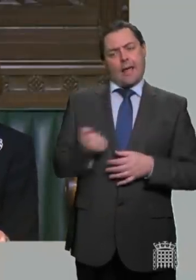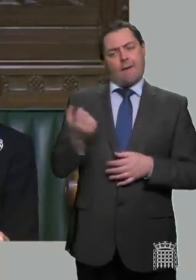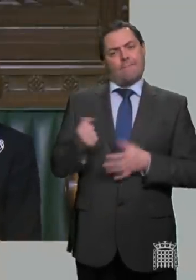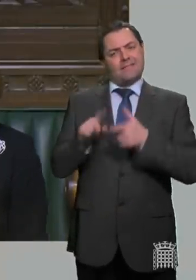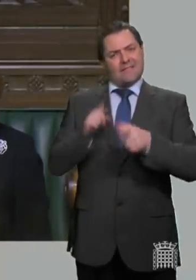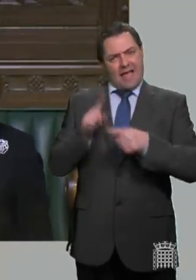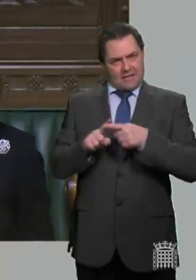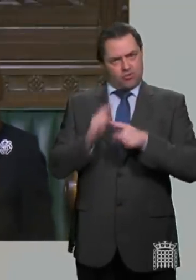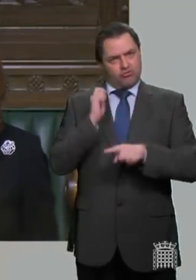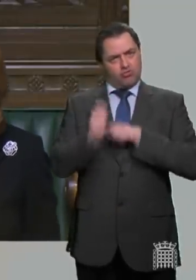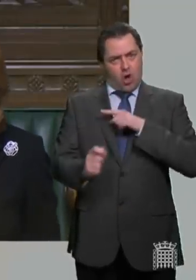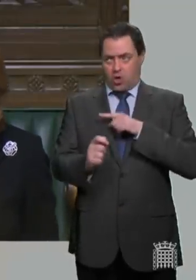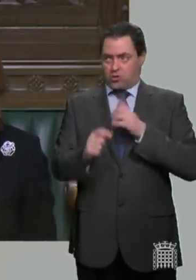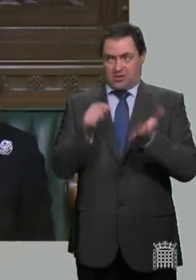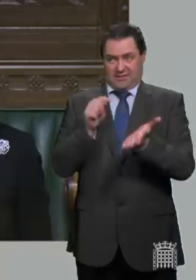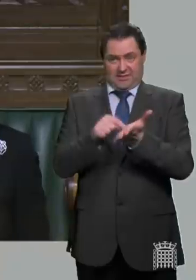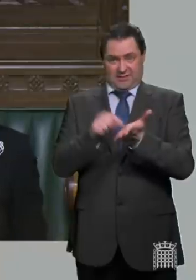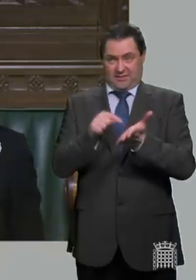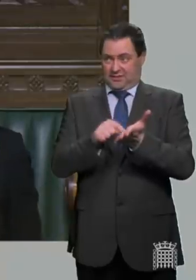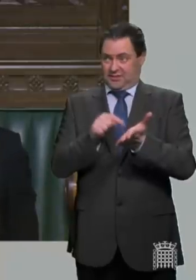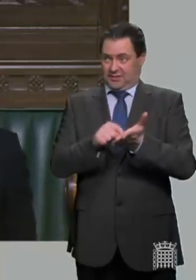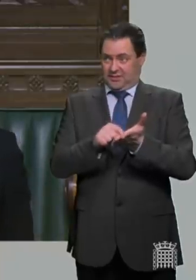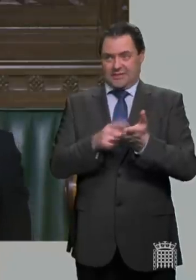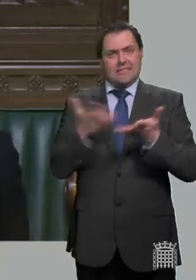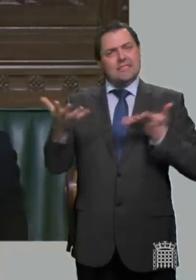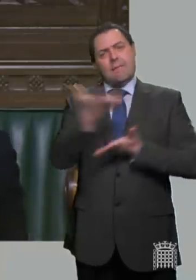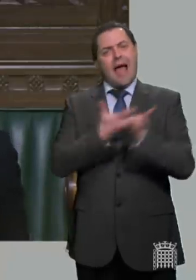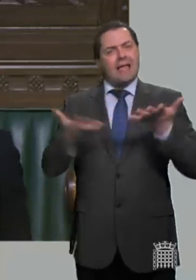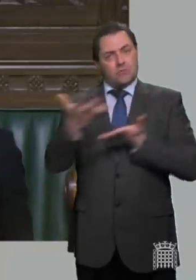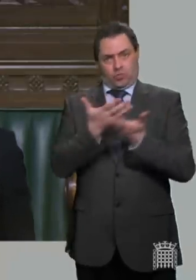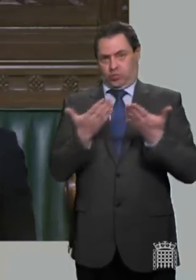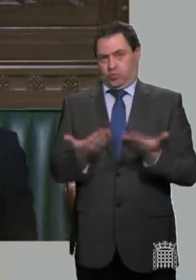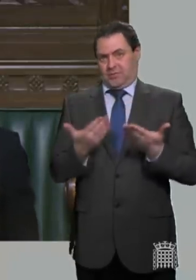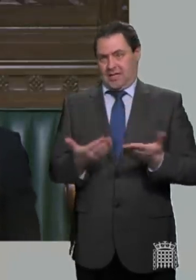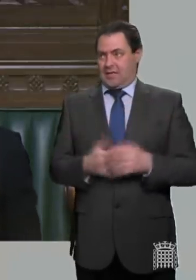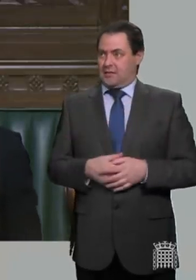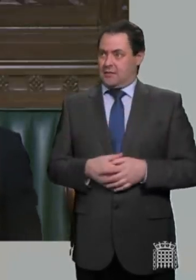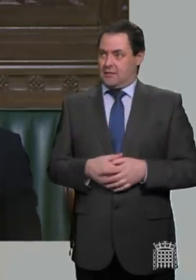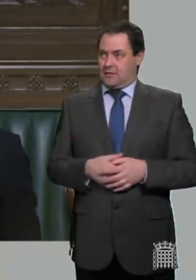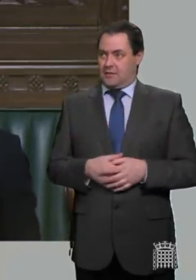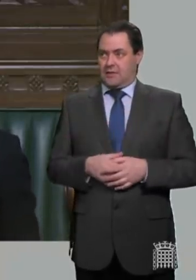(Charge)”. It is on this motion that the debate will take place today and on the succeeding days.